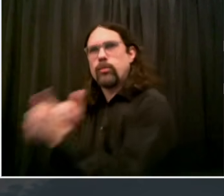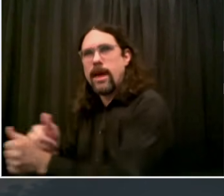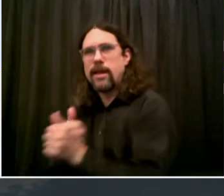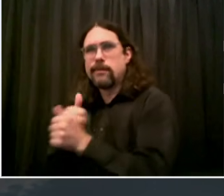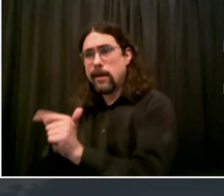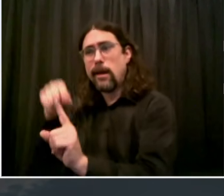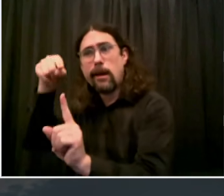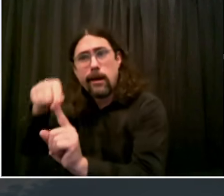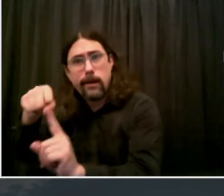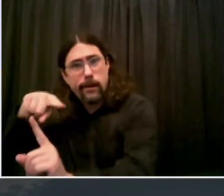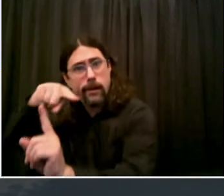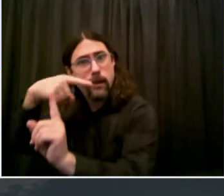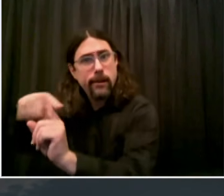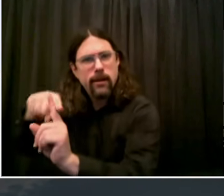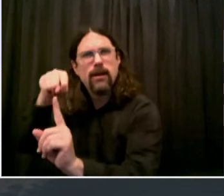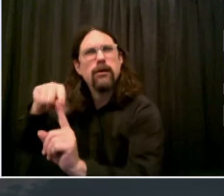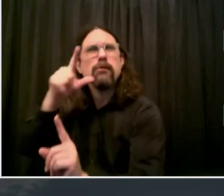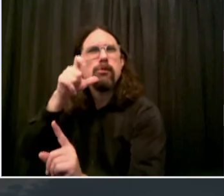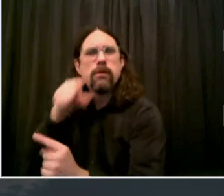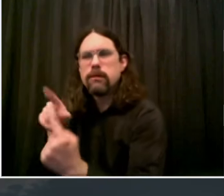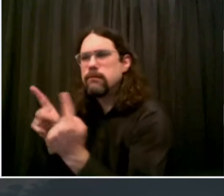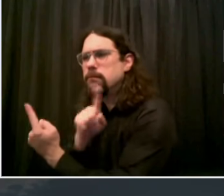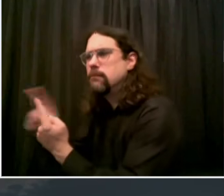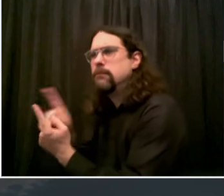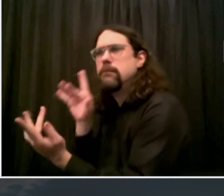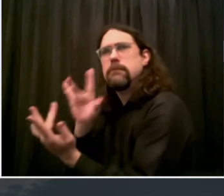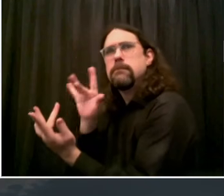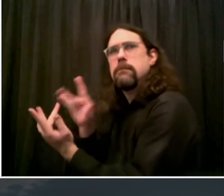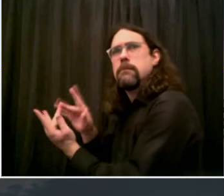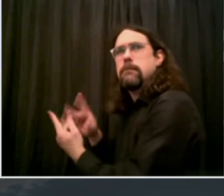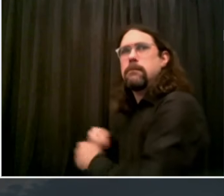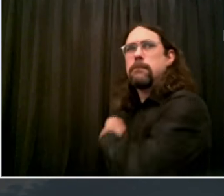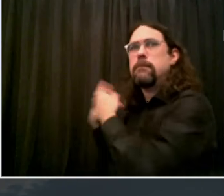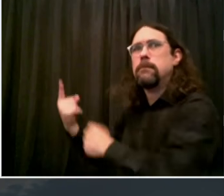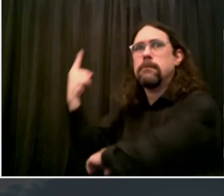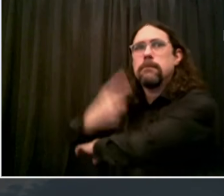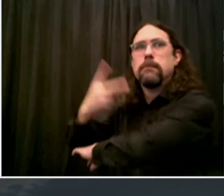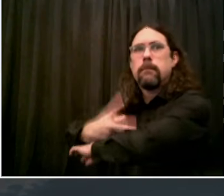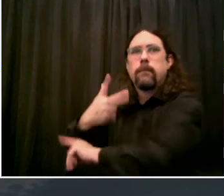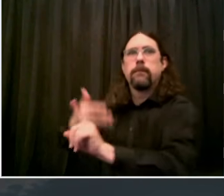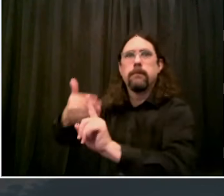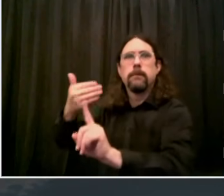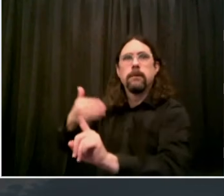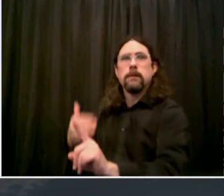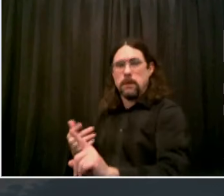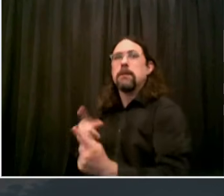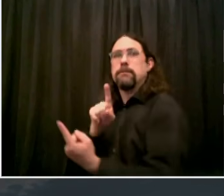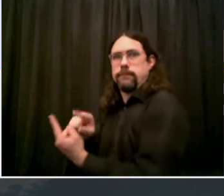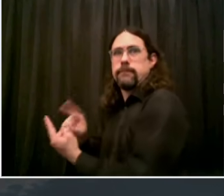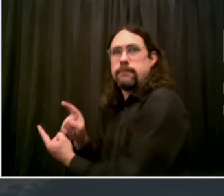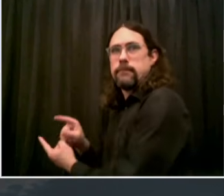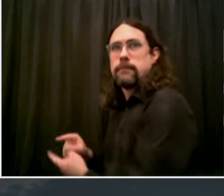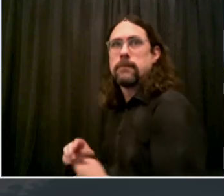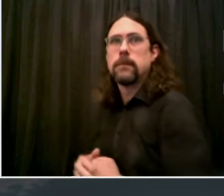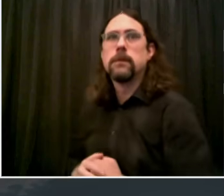WE'LL HAVE A GROUP OF 100 TRACERS THAT WILL LEAD THE WAY STARTING ON MAY 24th, A WEEK FROM TODAY.